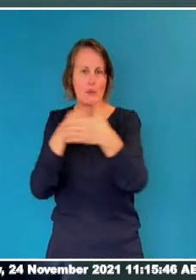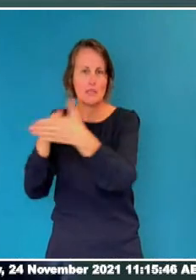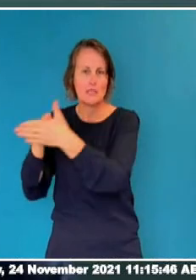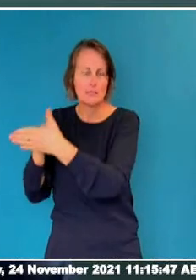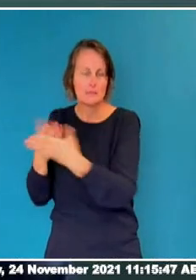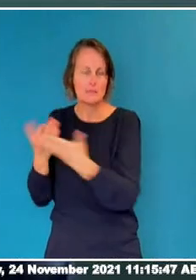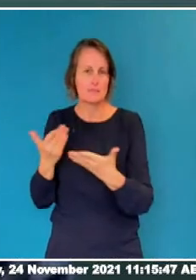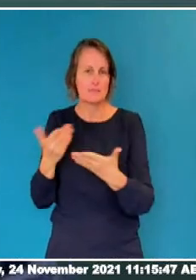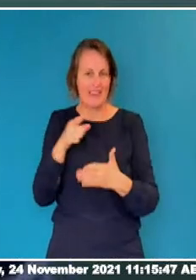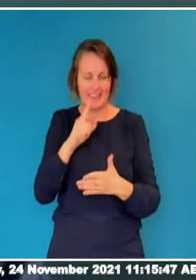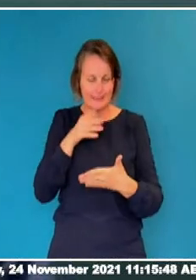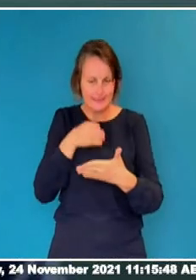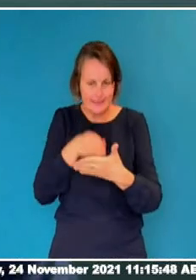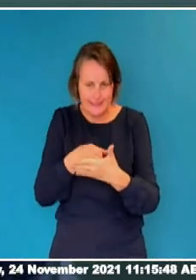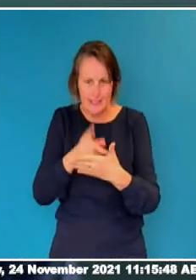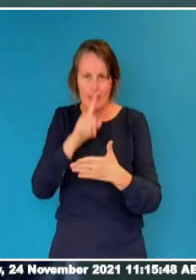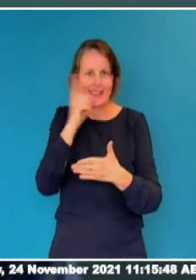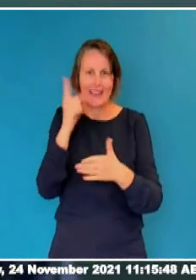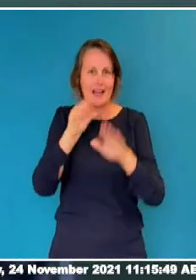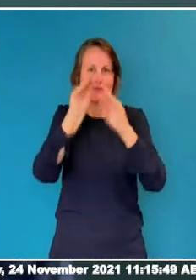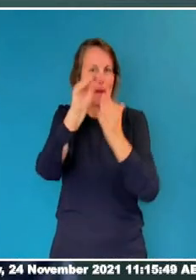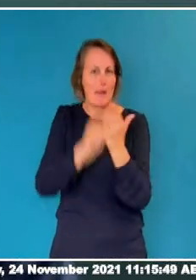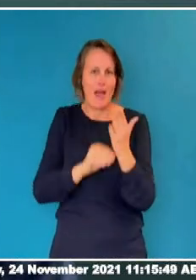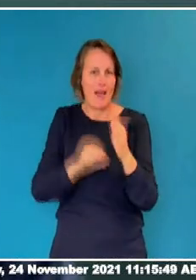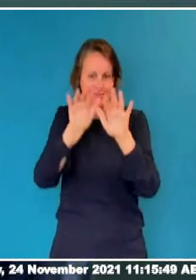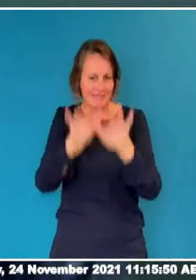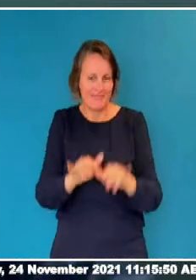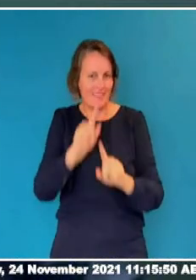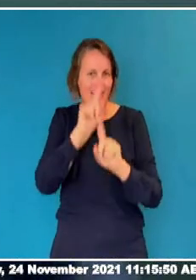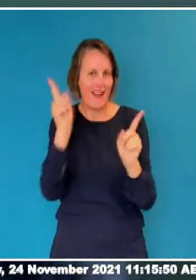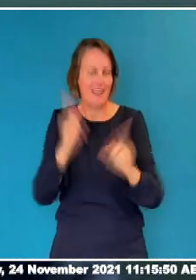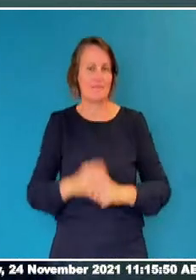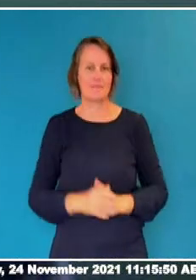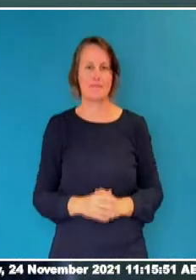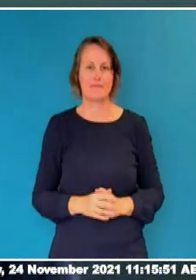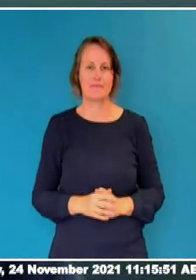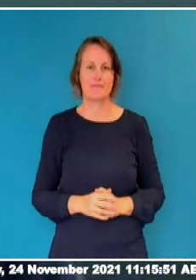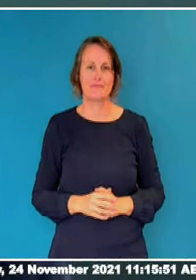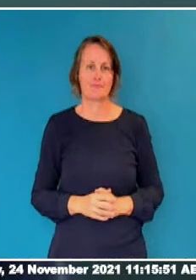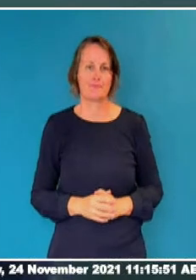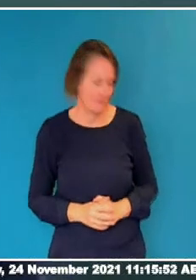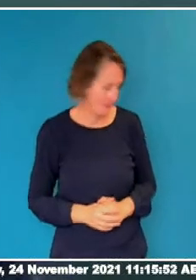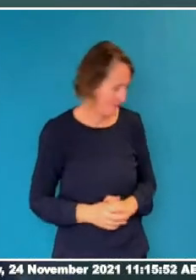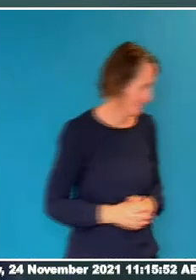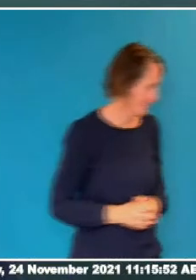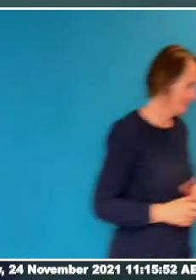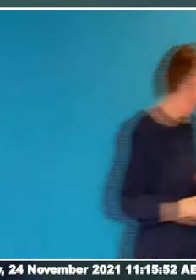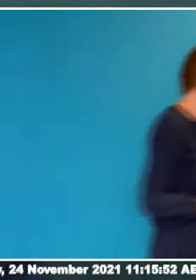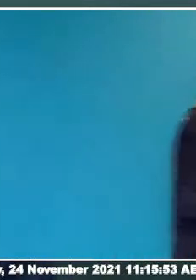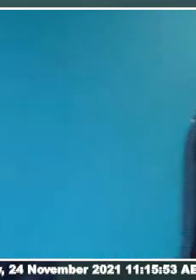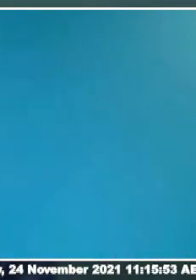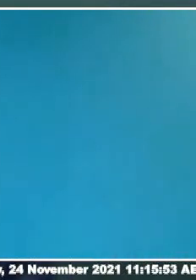time of entering the workforce or entering our employment. Thank you. CHAIR: Commissioner Ryan.